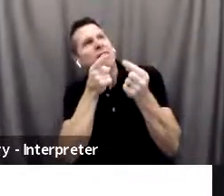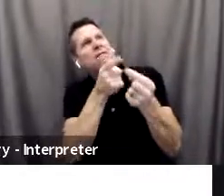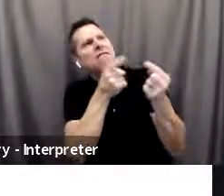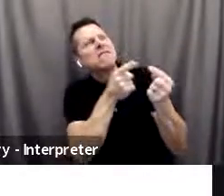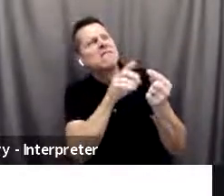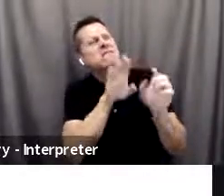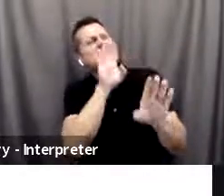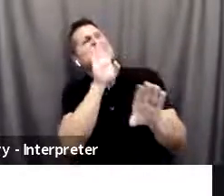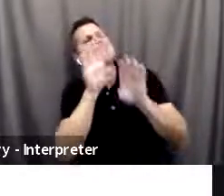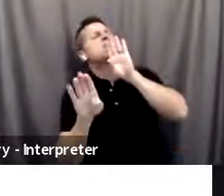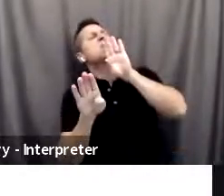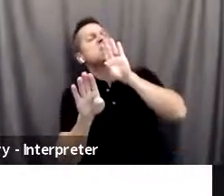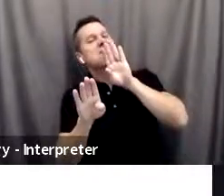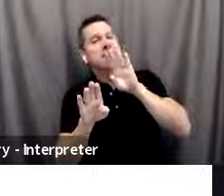dreamers here at Fresno City have to endure.